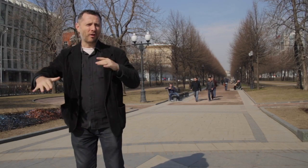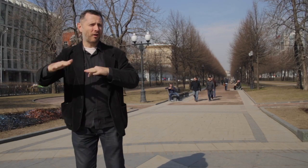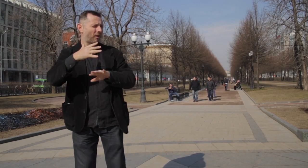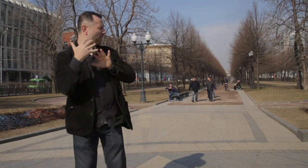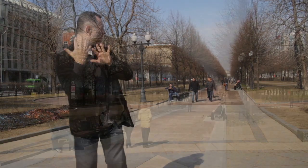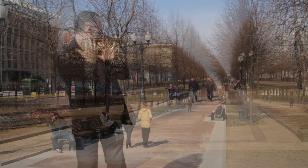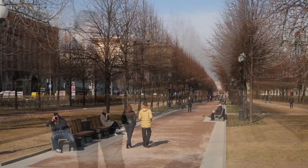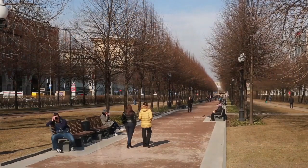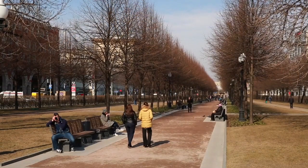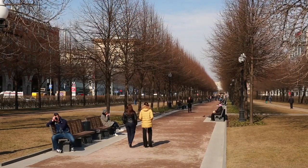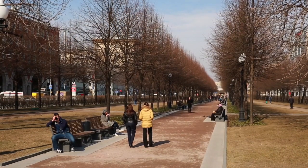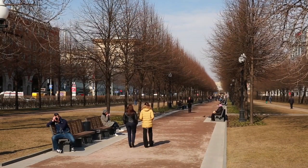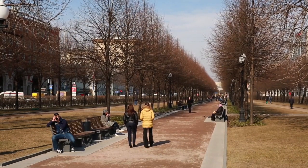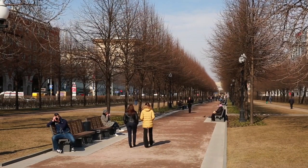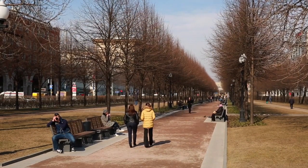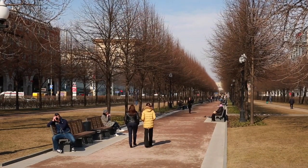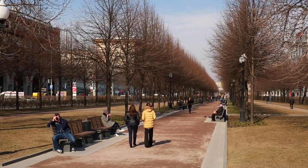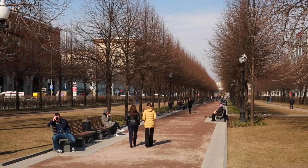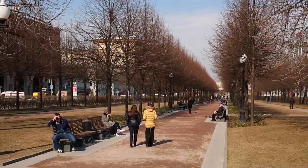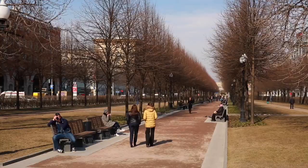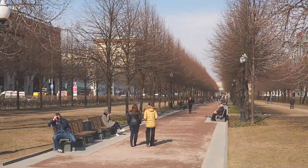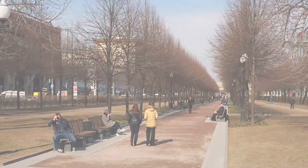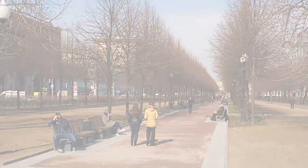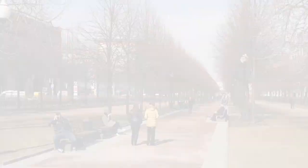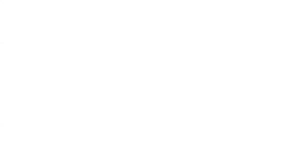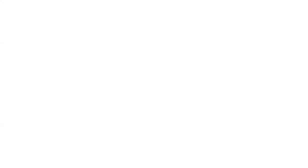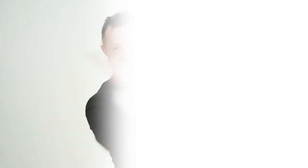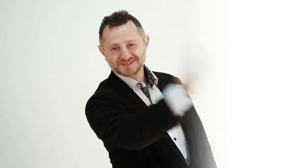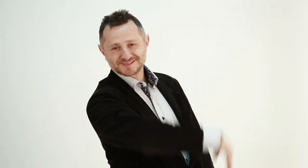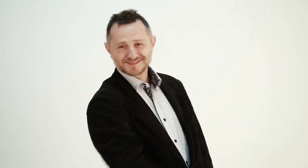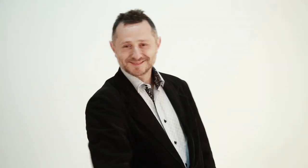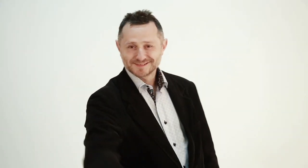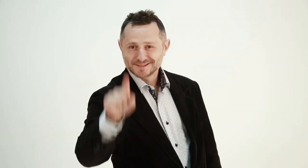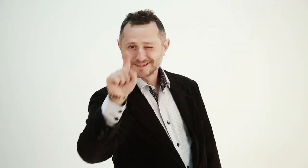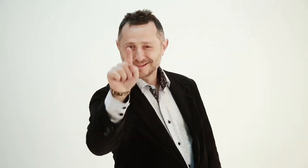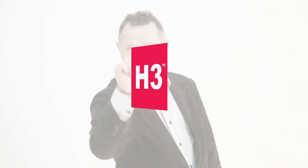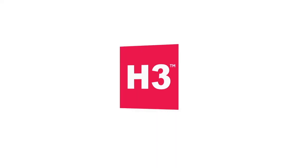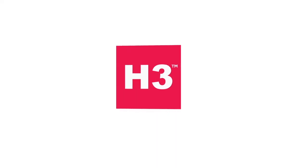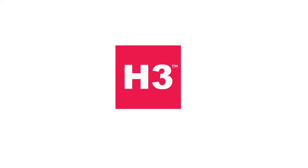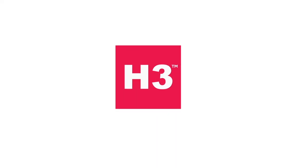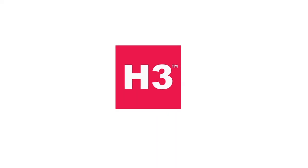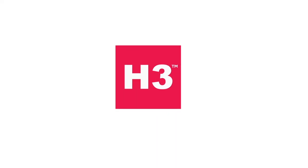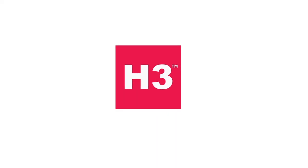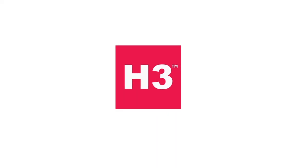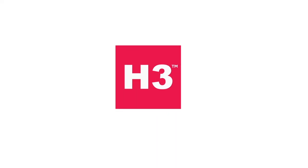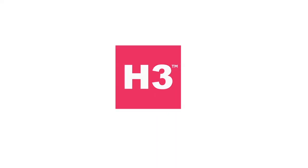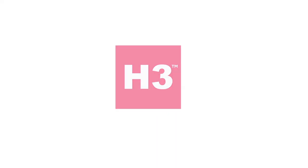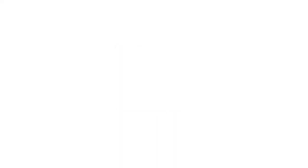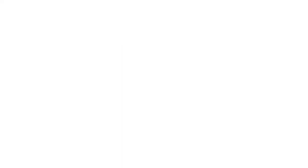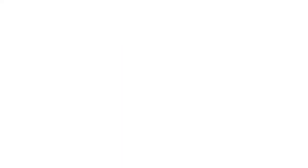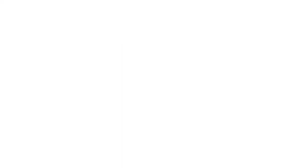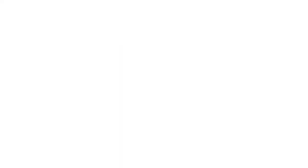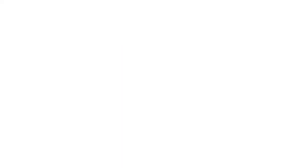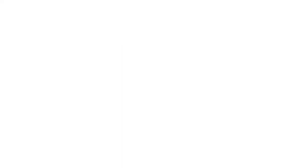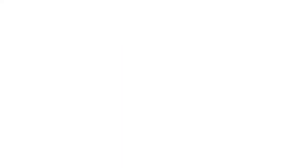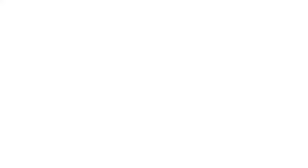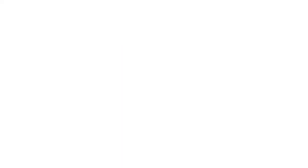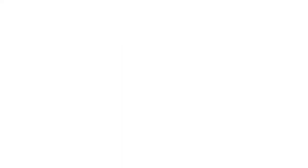this row of trees.